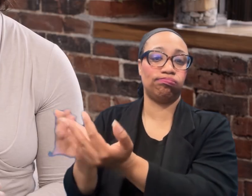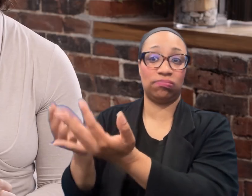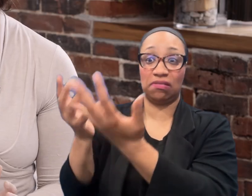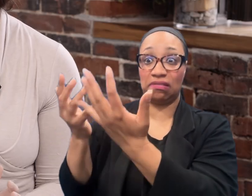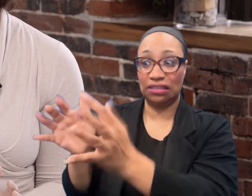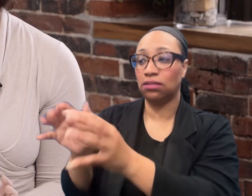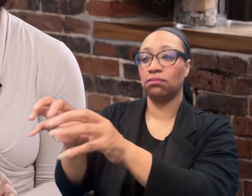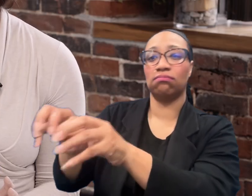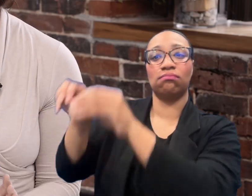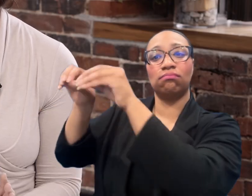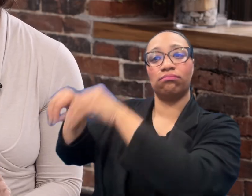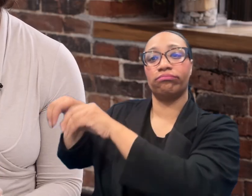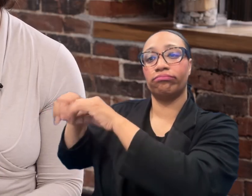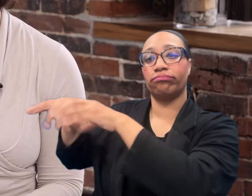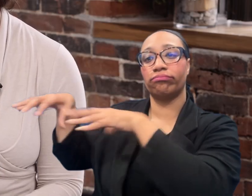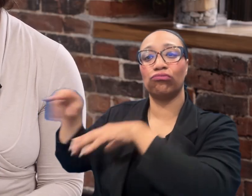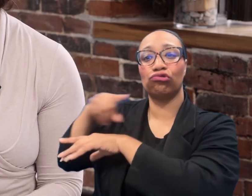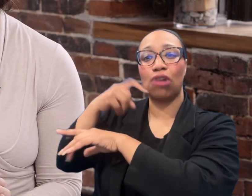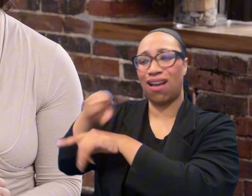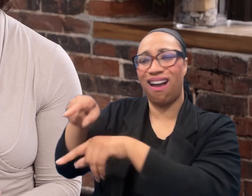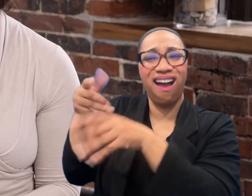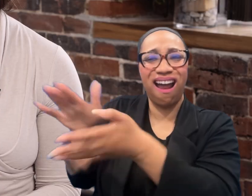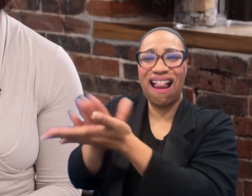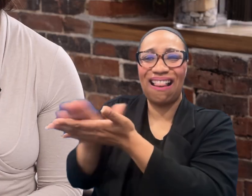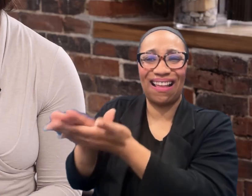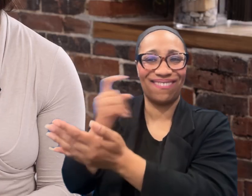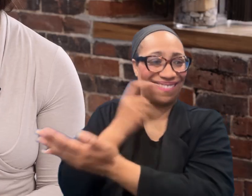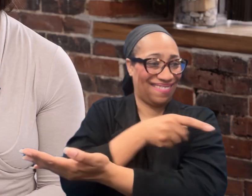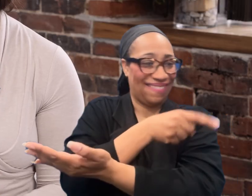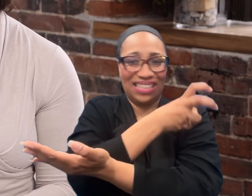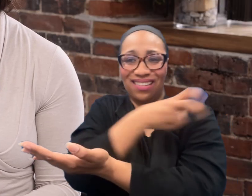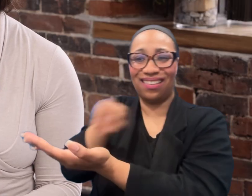So, the reason why we have this unboxing series is because we truly care about supporting you through